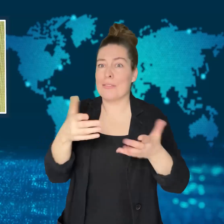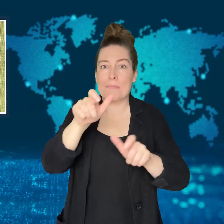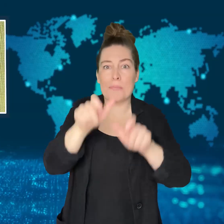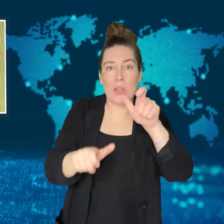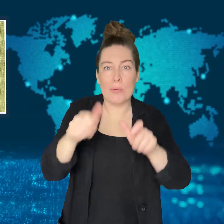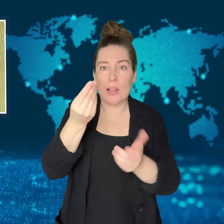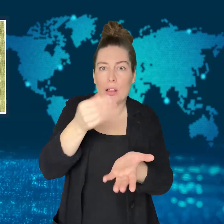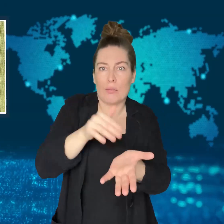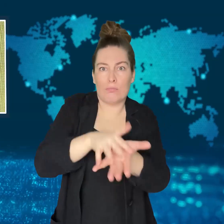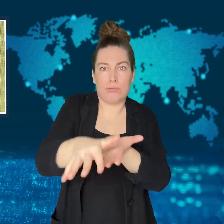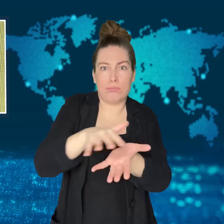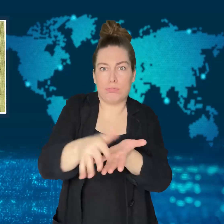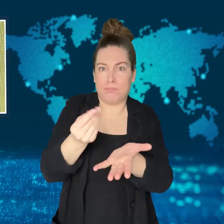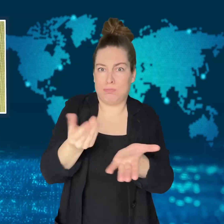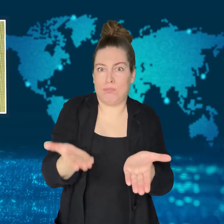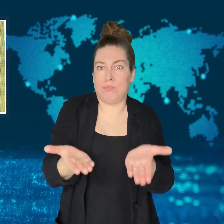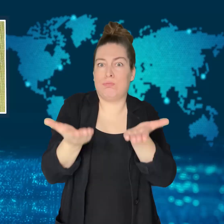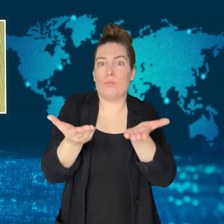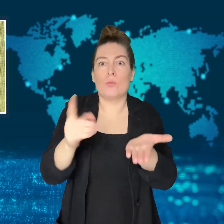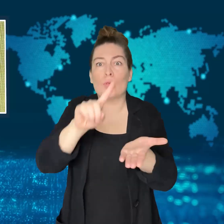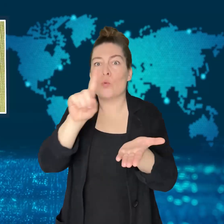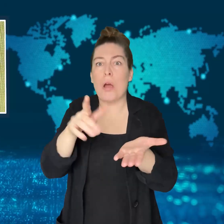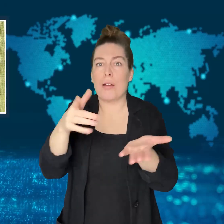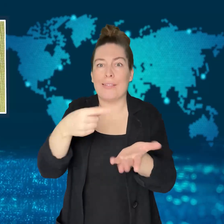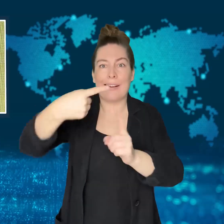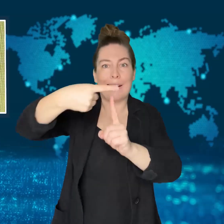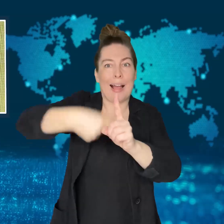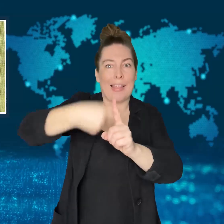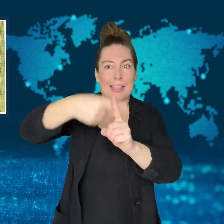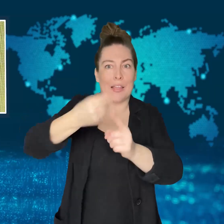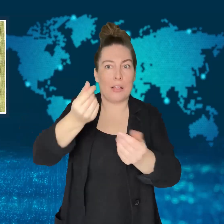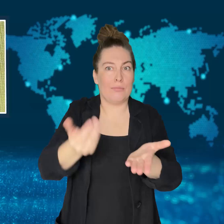and their own living expenses, including rent,